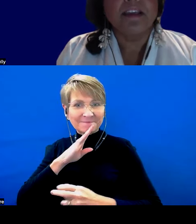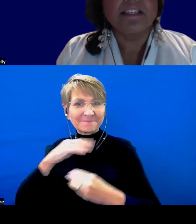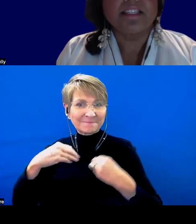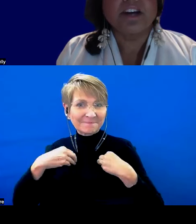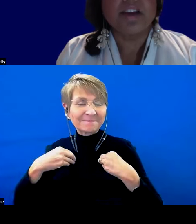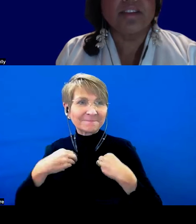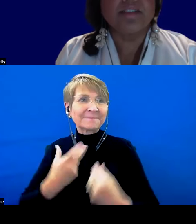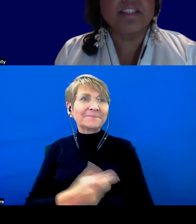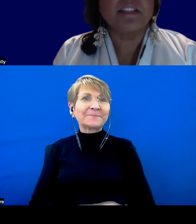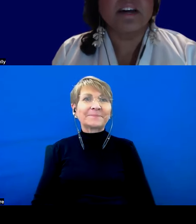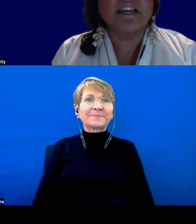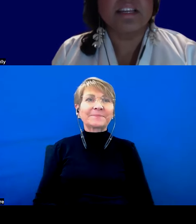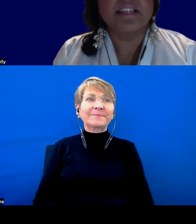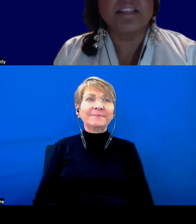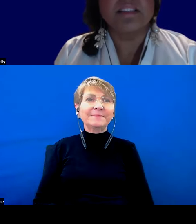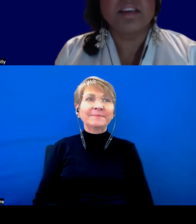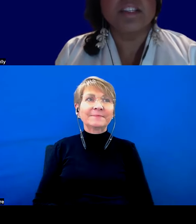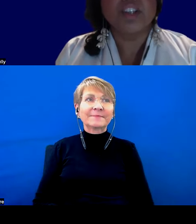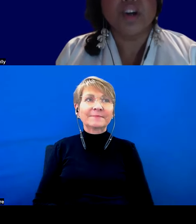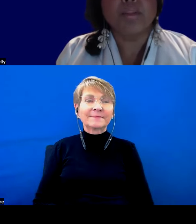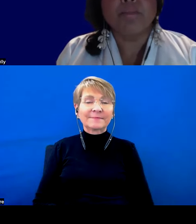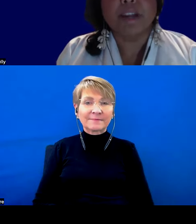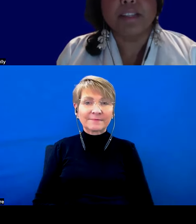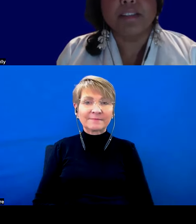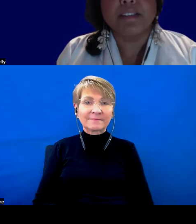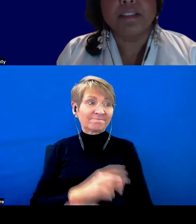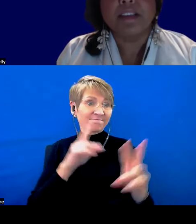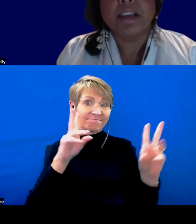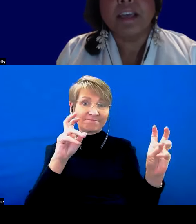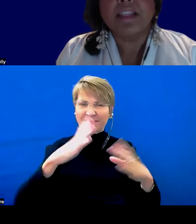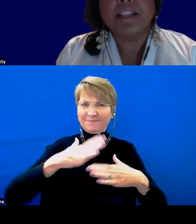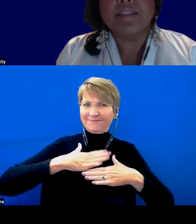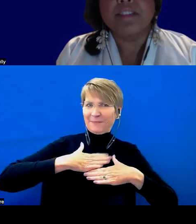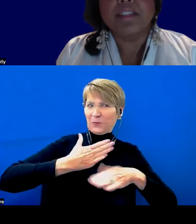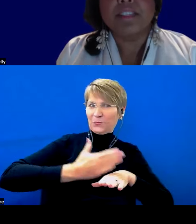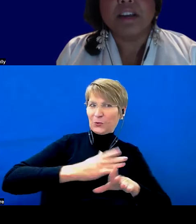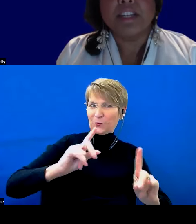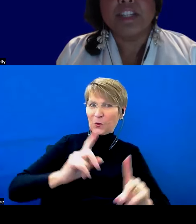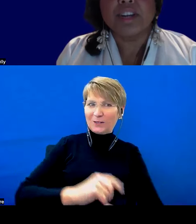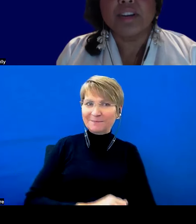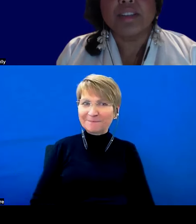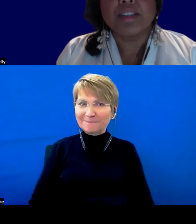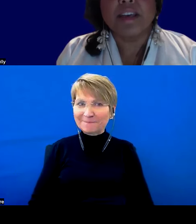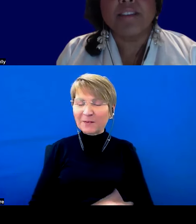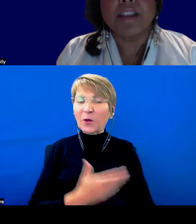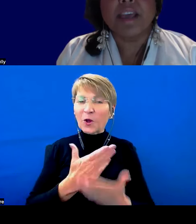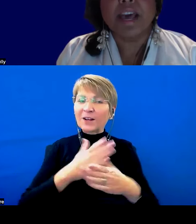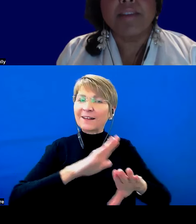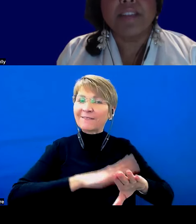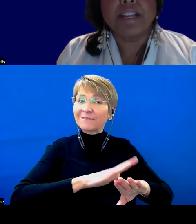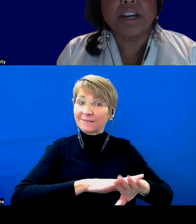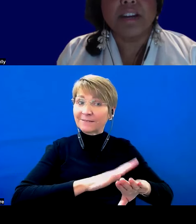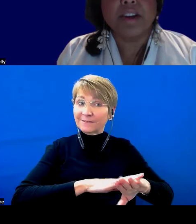The title of this slide is 'Scope of Practice '. The left of the slide shows a Venn diagram